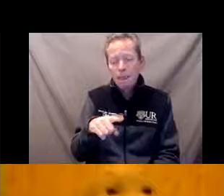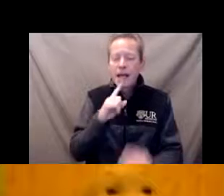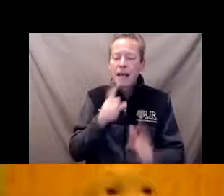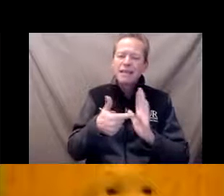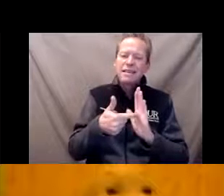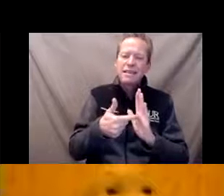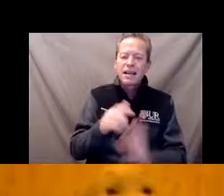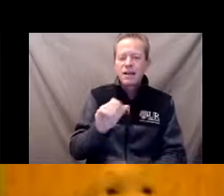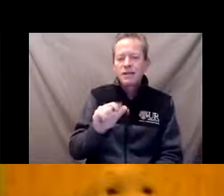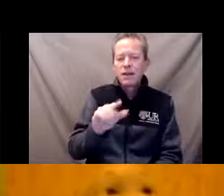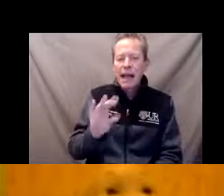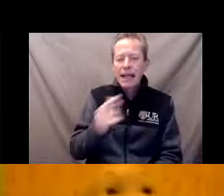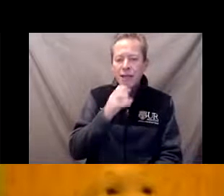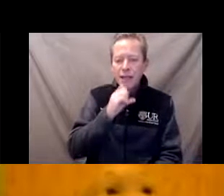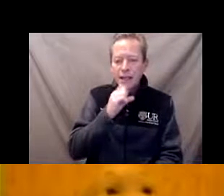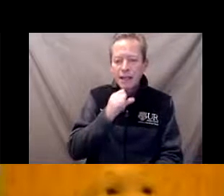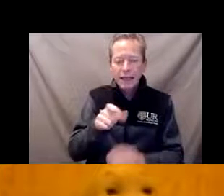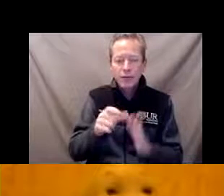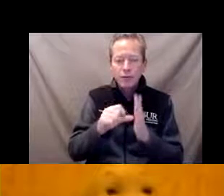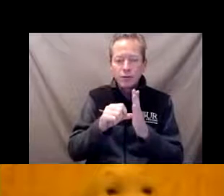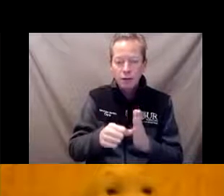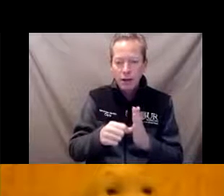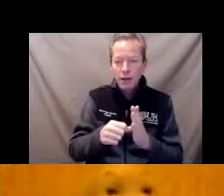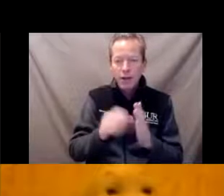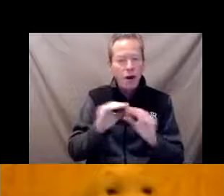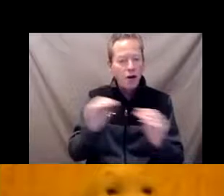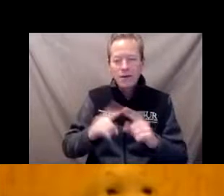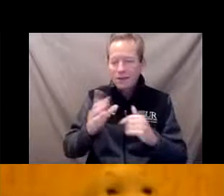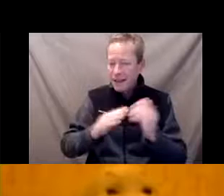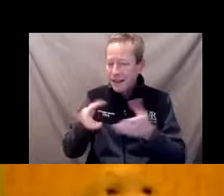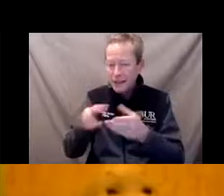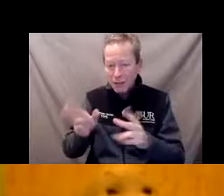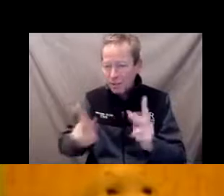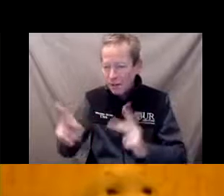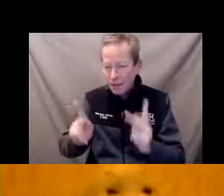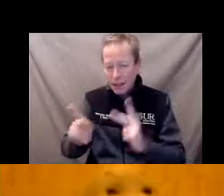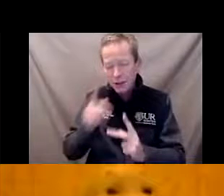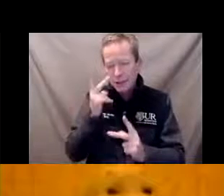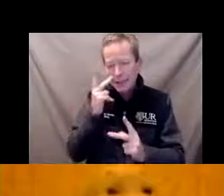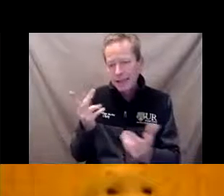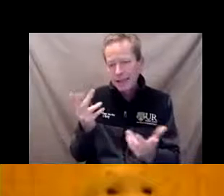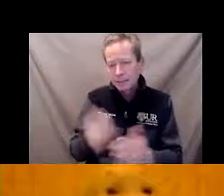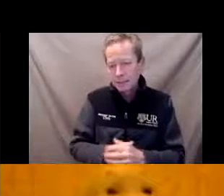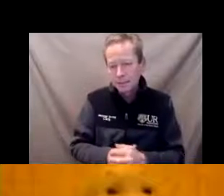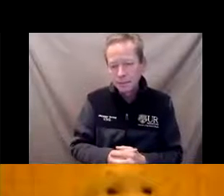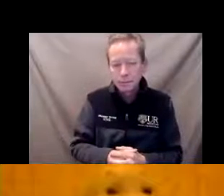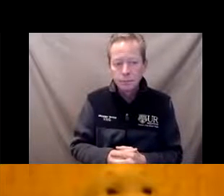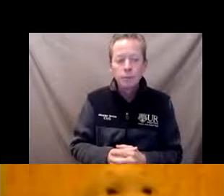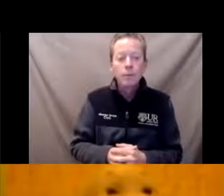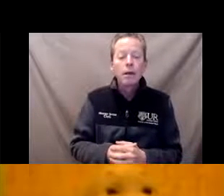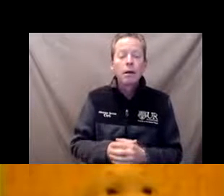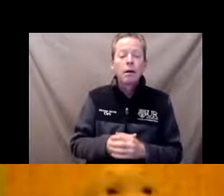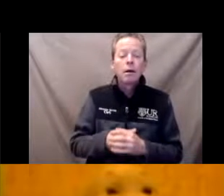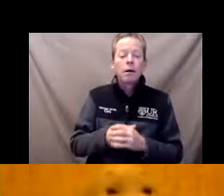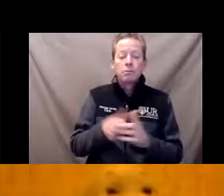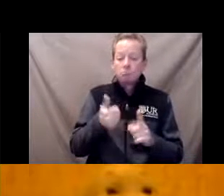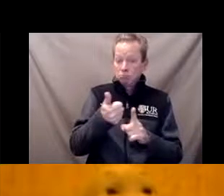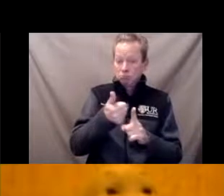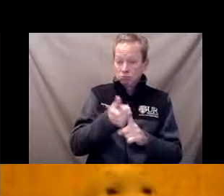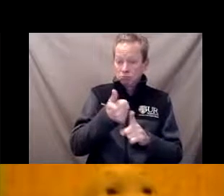said, stress is no different than the general population that we see and they do require a